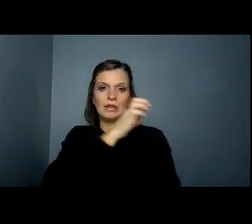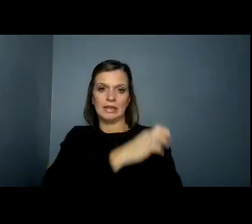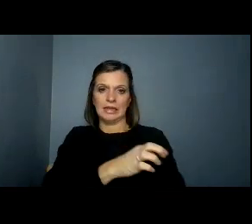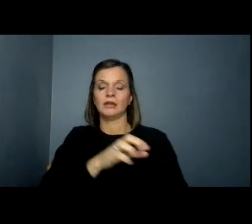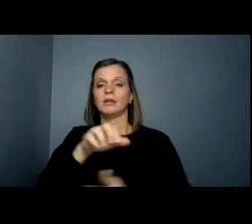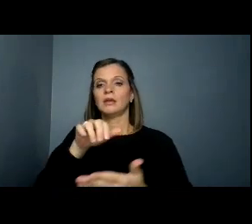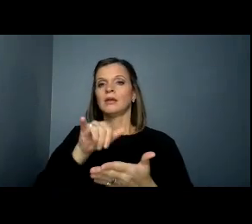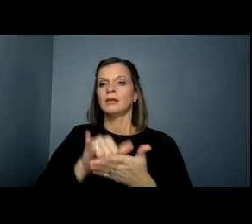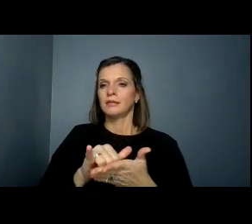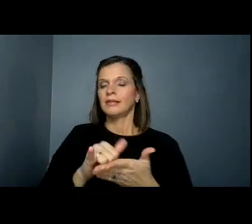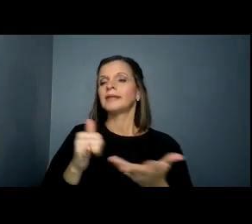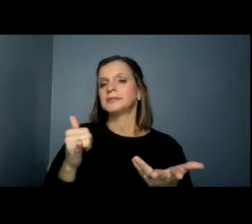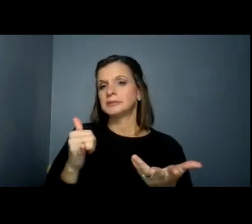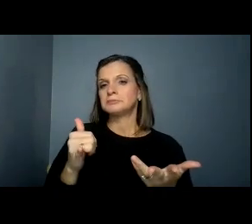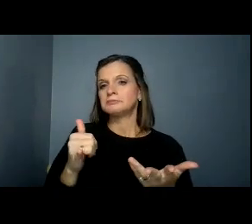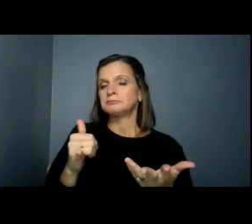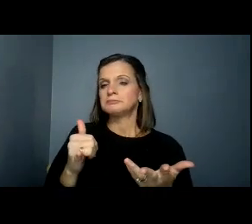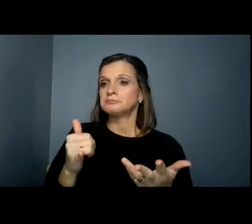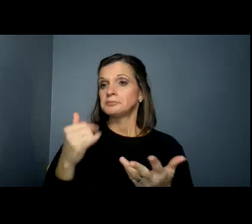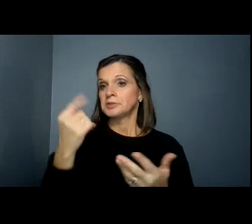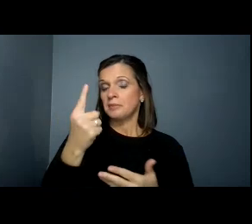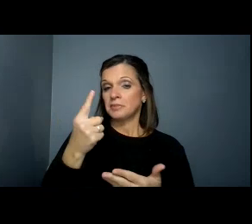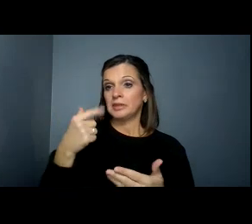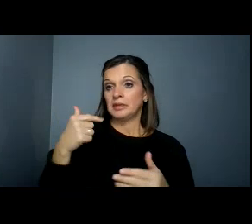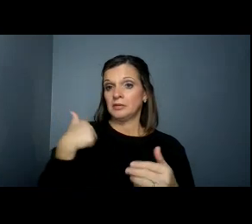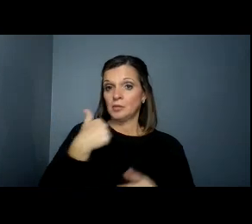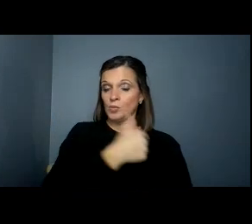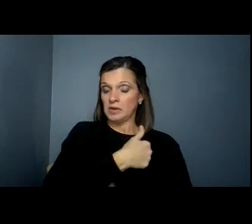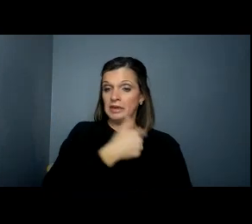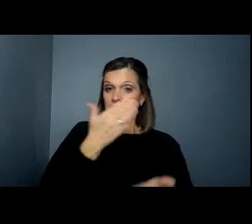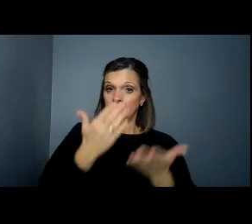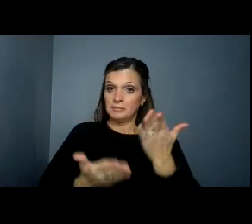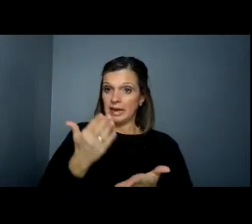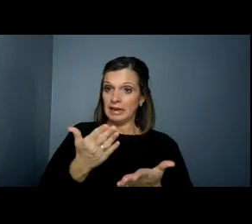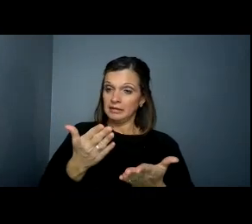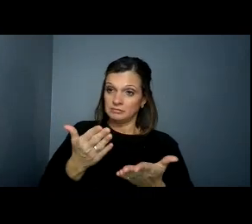and and still be treatable, even though it looks like it may be permanent, it may be